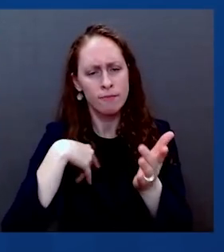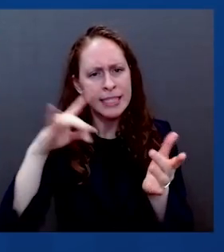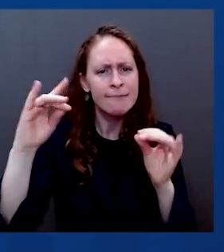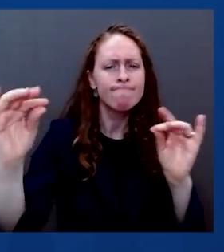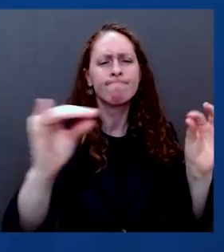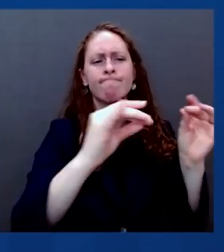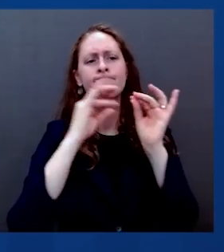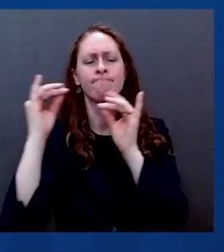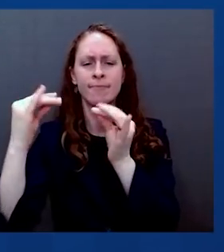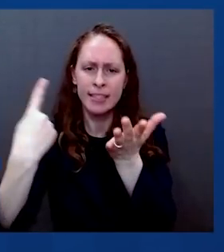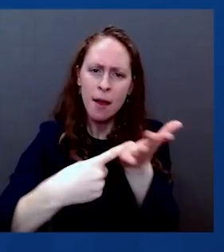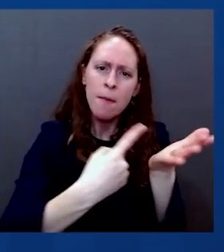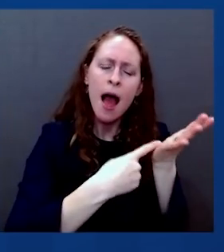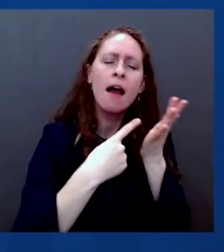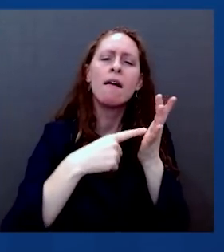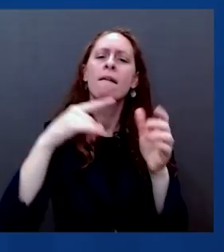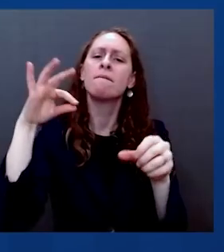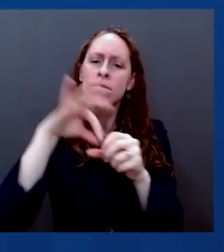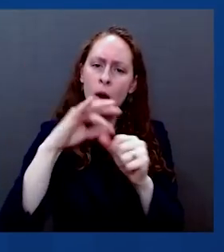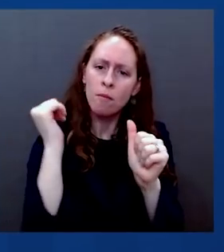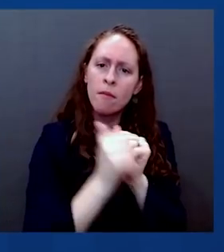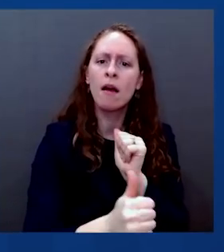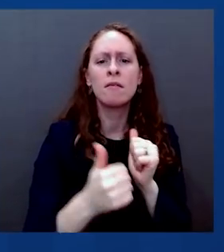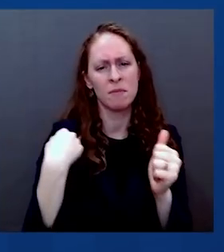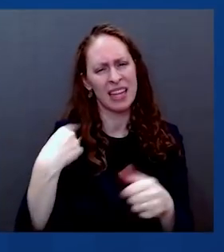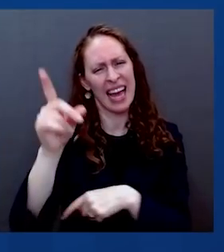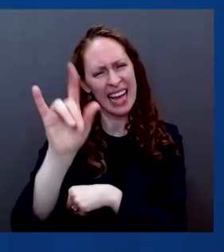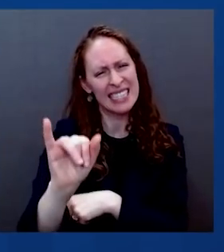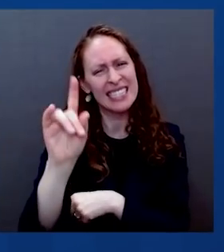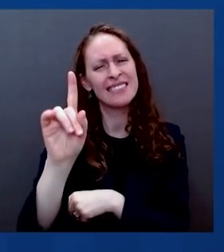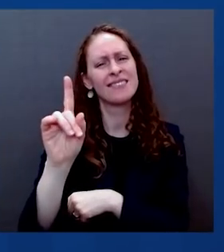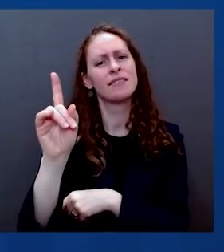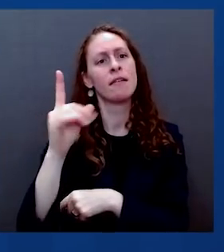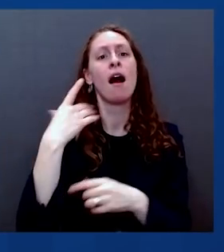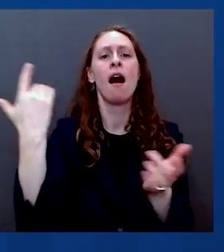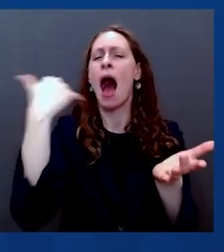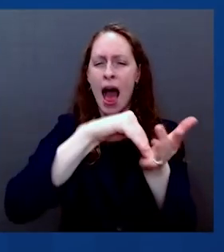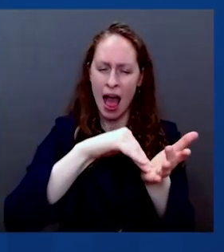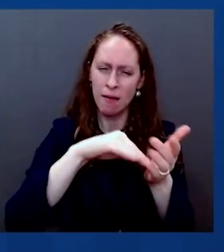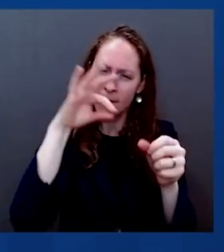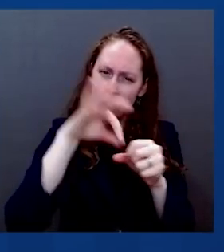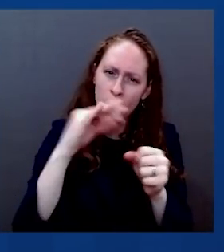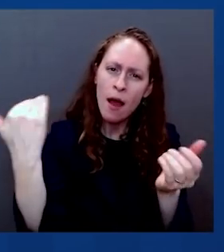In 2006, the Voting Rights Act passed 390 to 33 in the House of Representatives